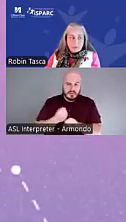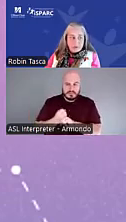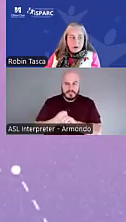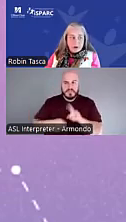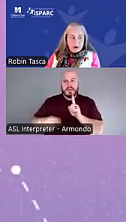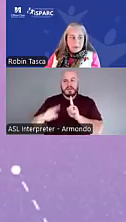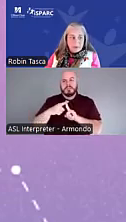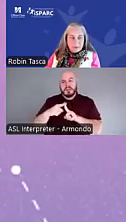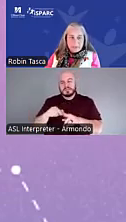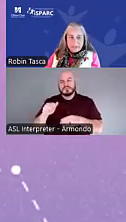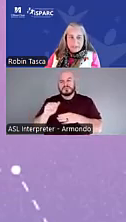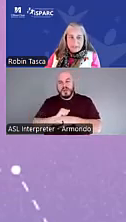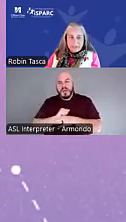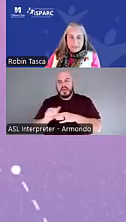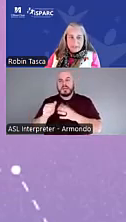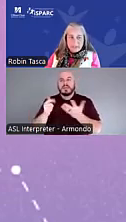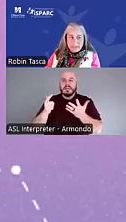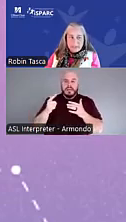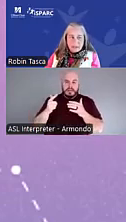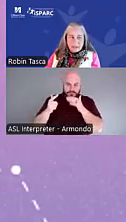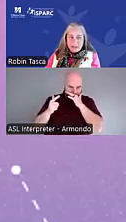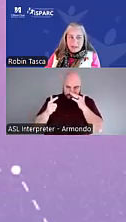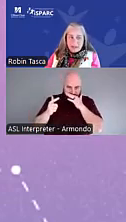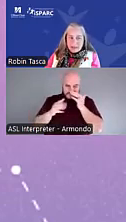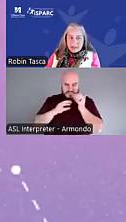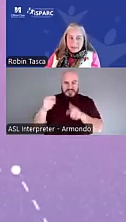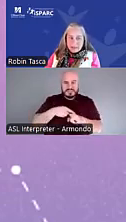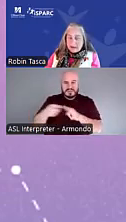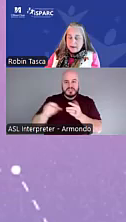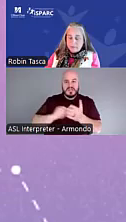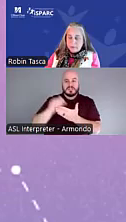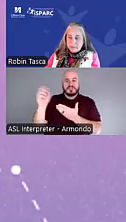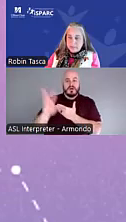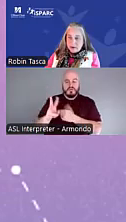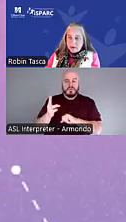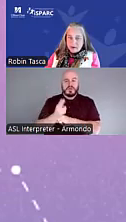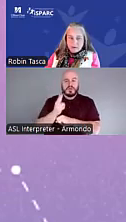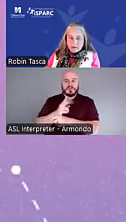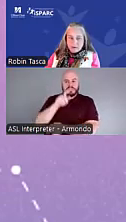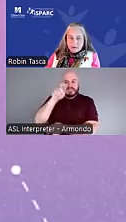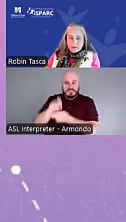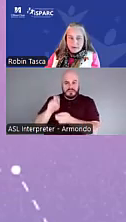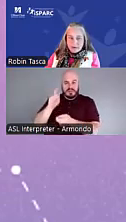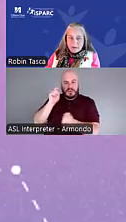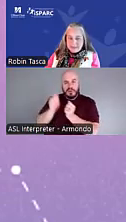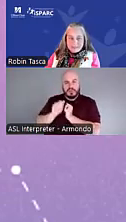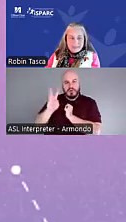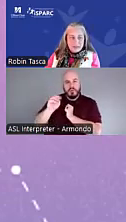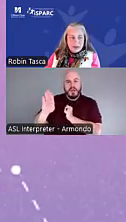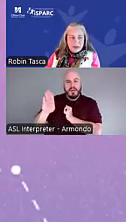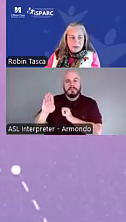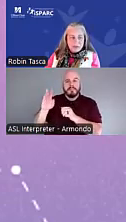with our website, which is one of the aspects that I am focused on on a regular basis.